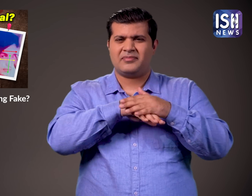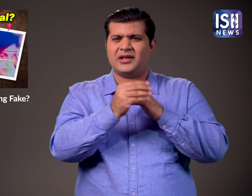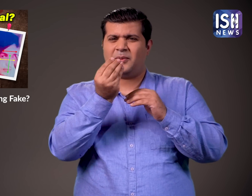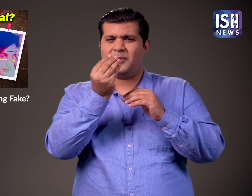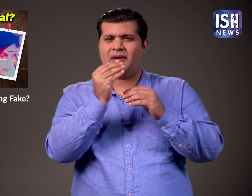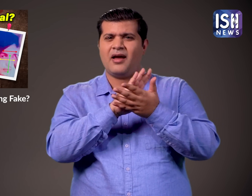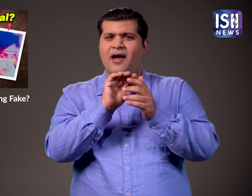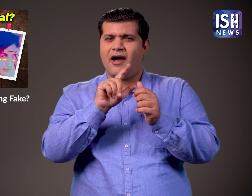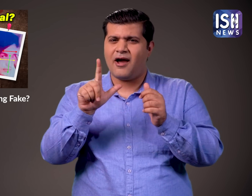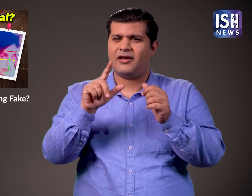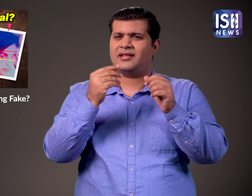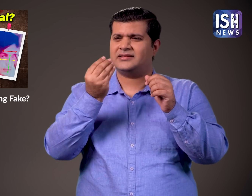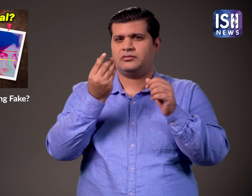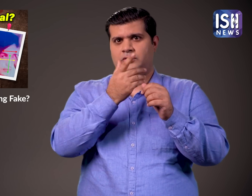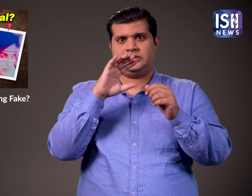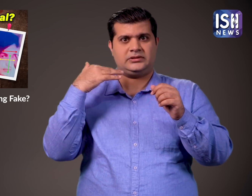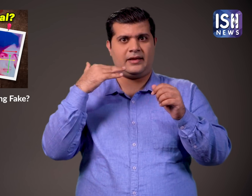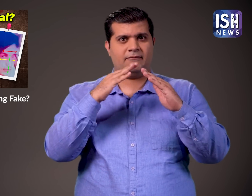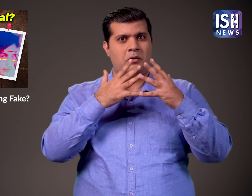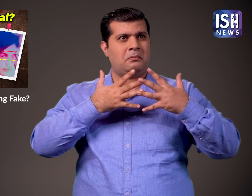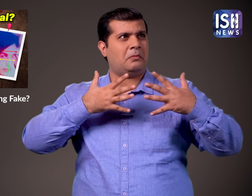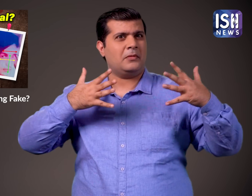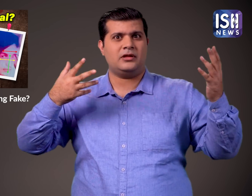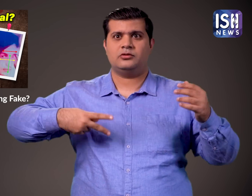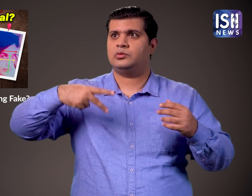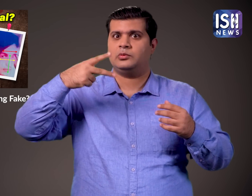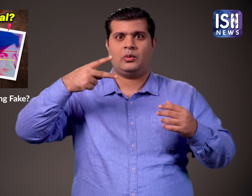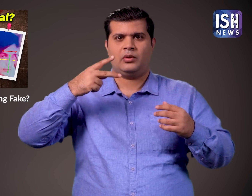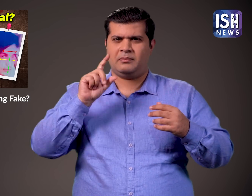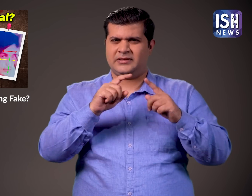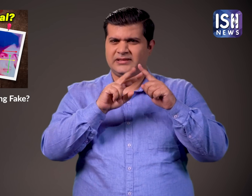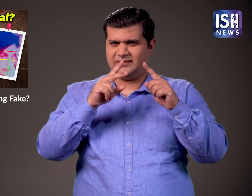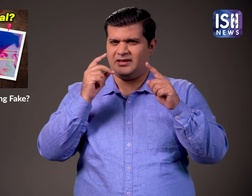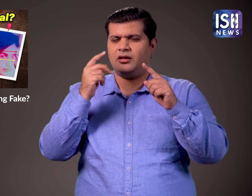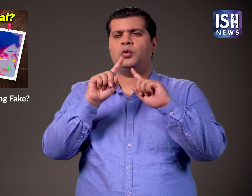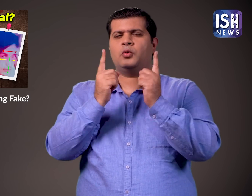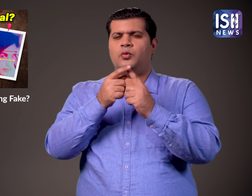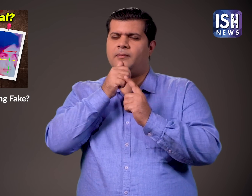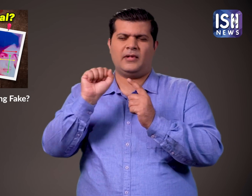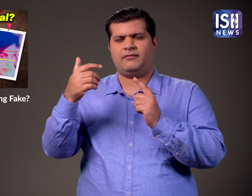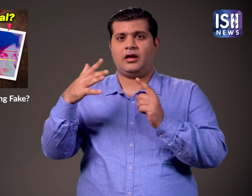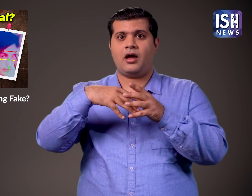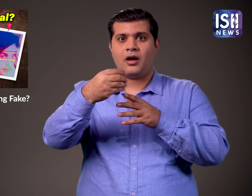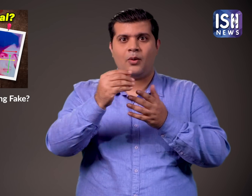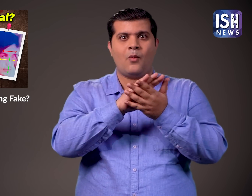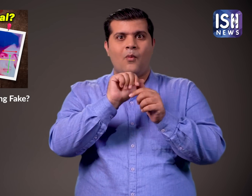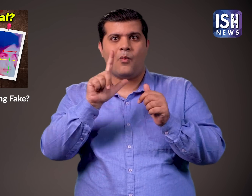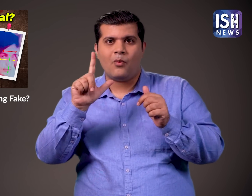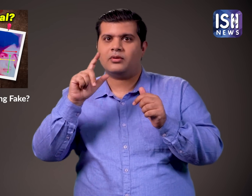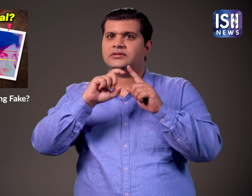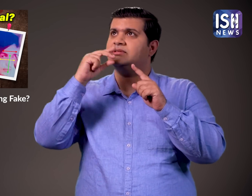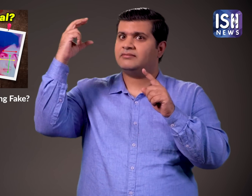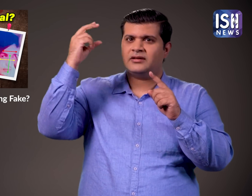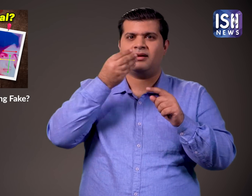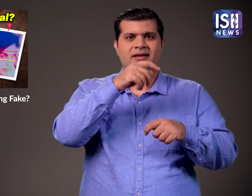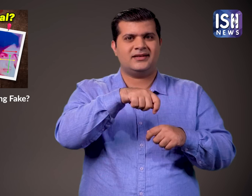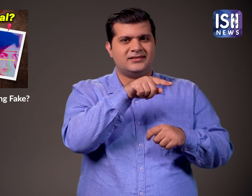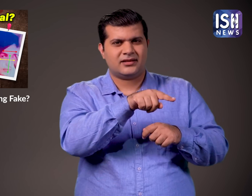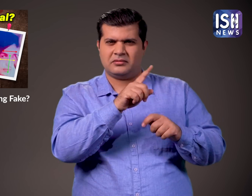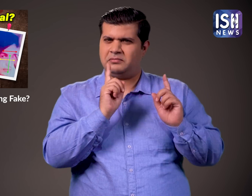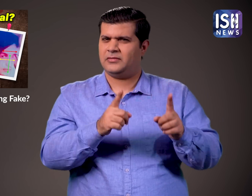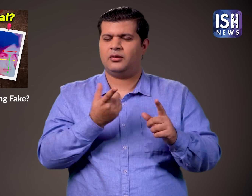Saif has a large duplex. While not in their private space, there should have at least been CCTV in the hall or kitchen.